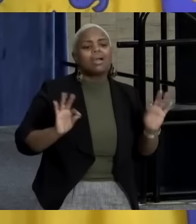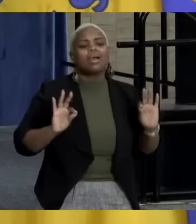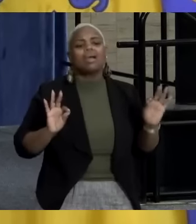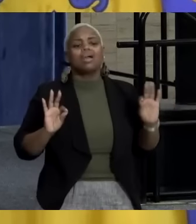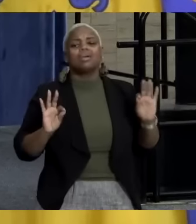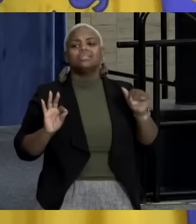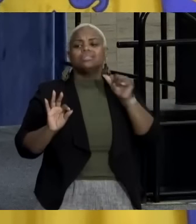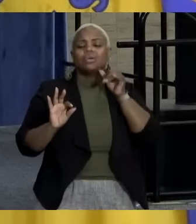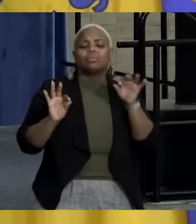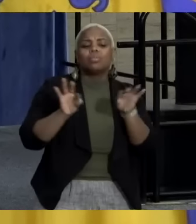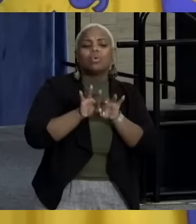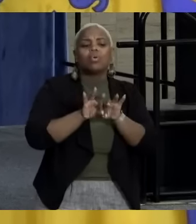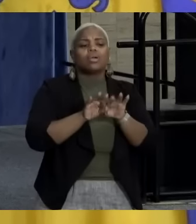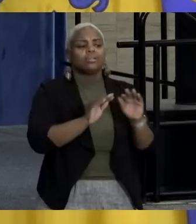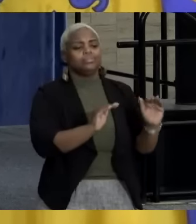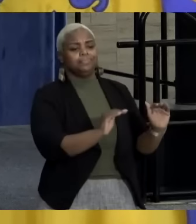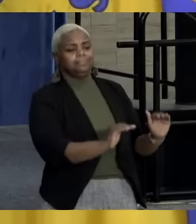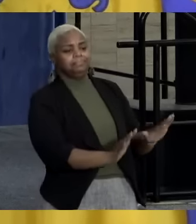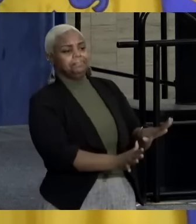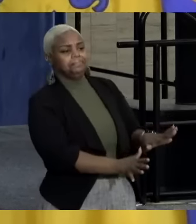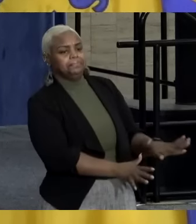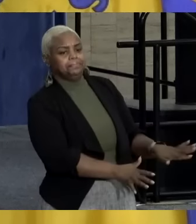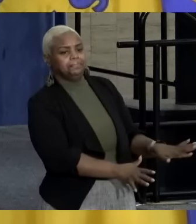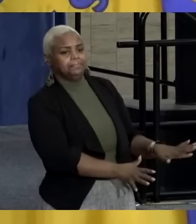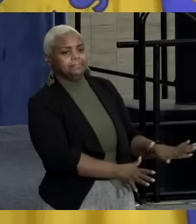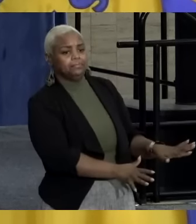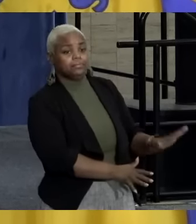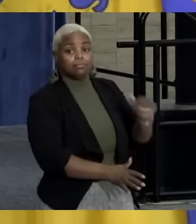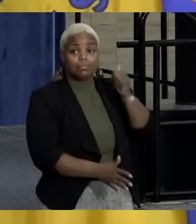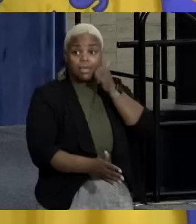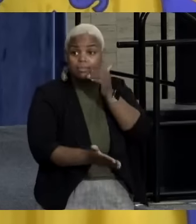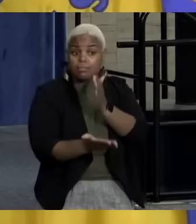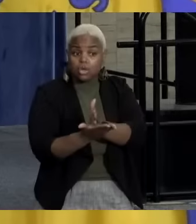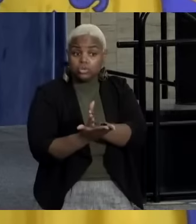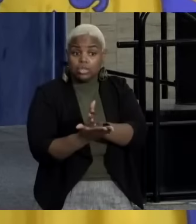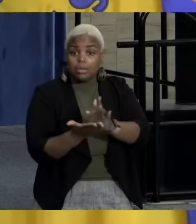Menopause is not just a medical term. It's a deeply human and vulnerable